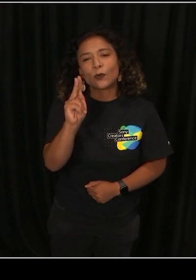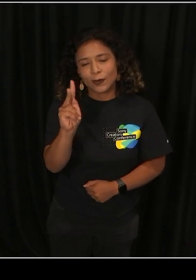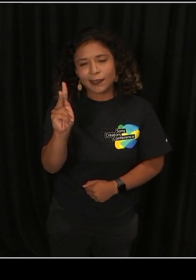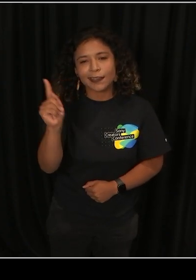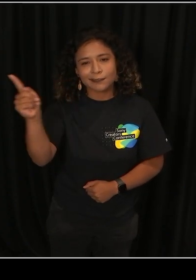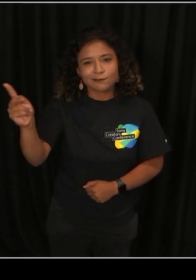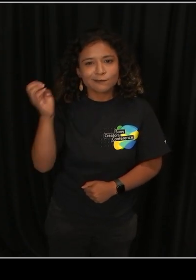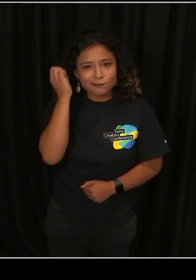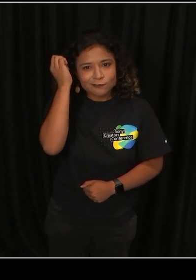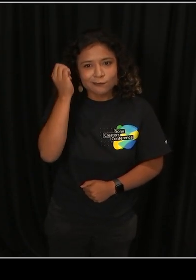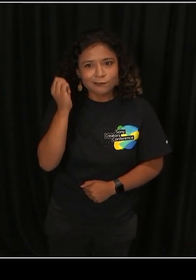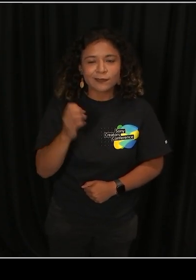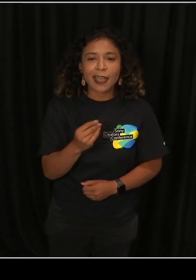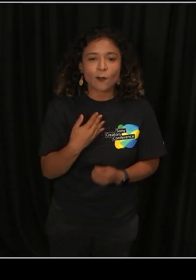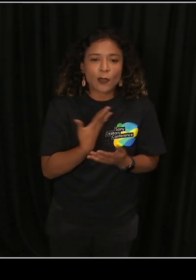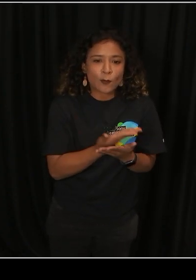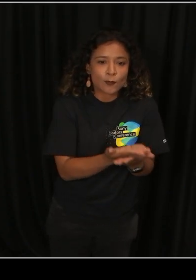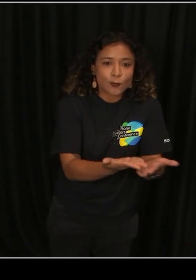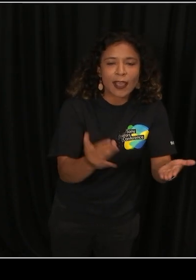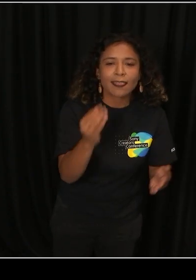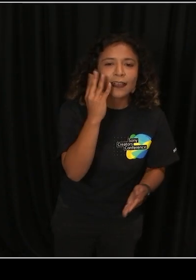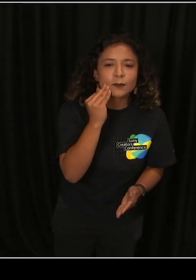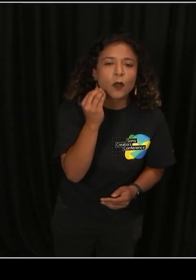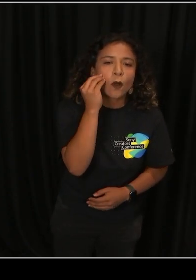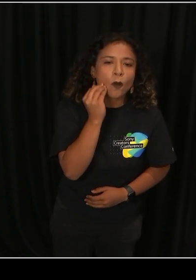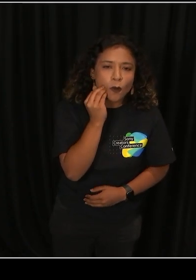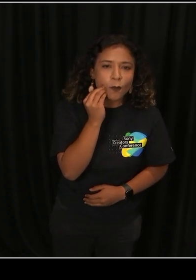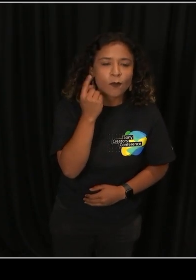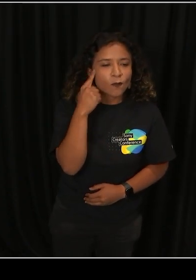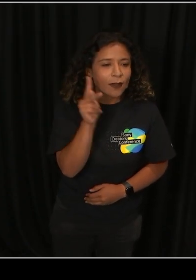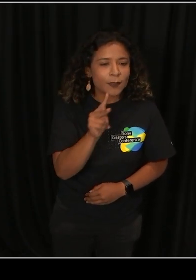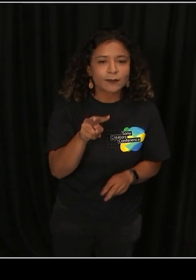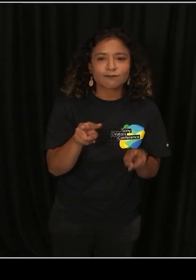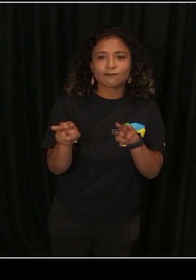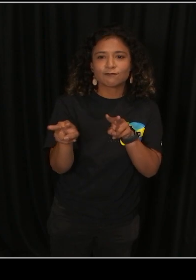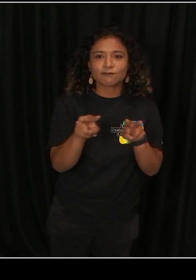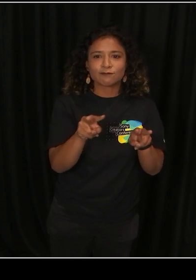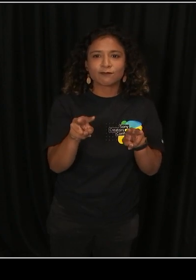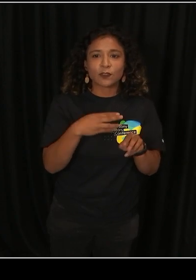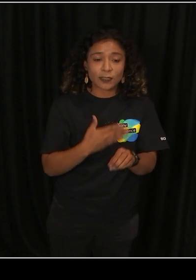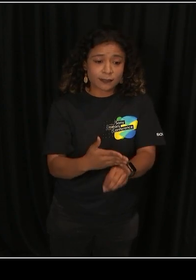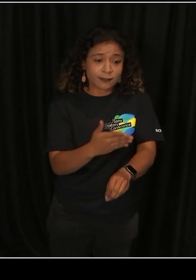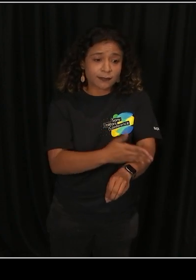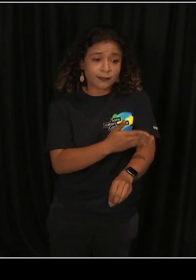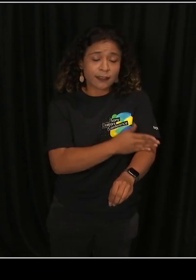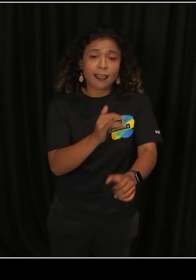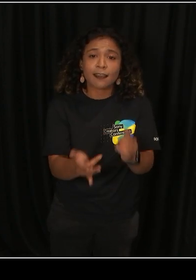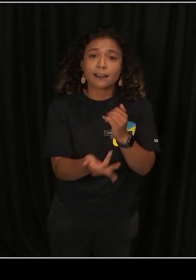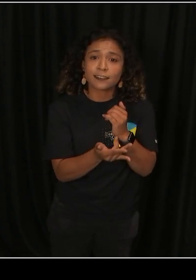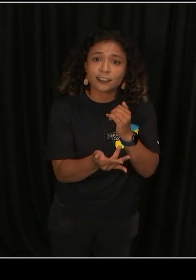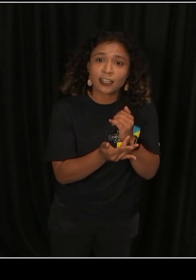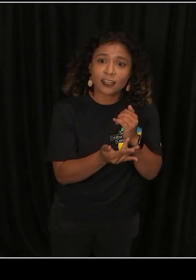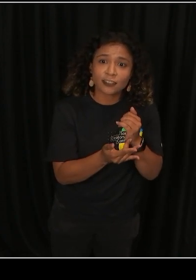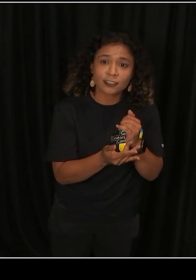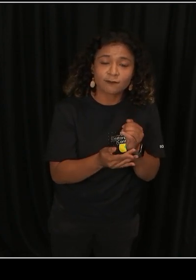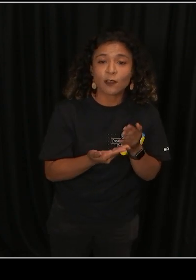for the viewers at home. Since then, we've adapted and improved our technology to first aid line calling in tennis in 2005